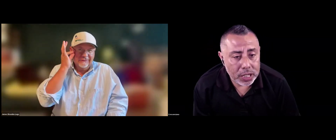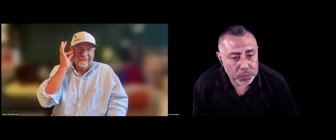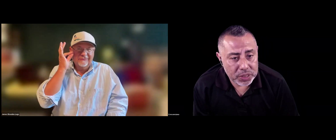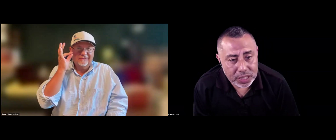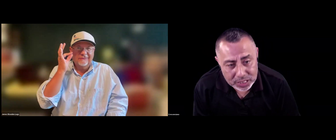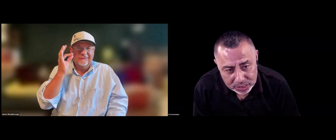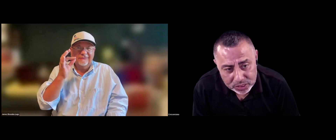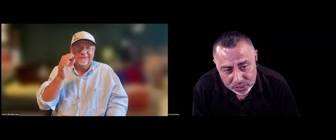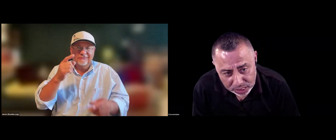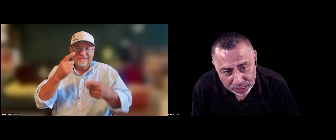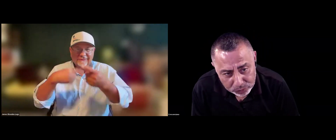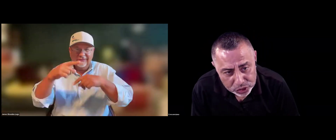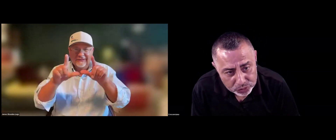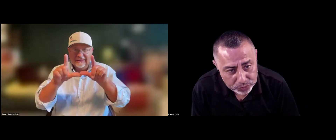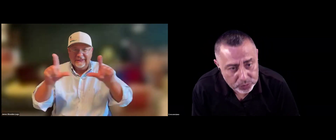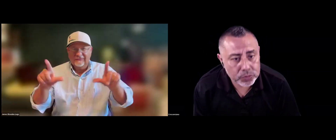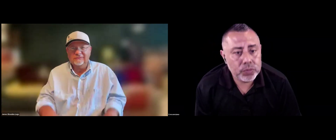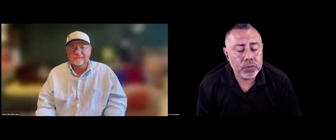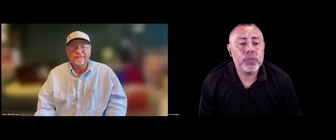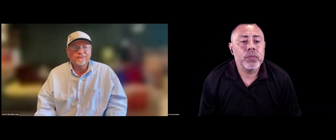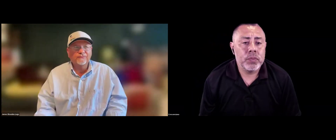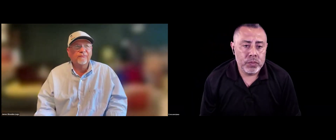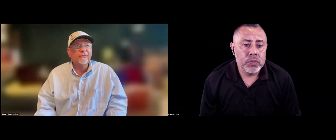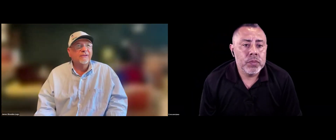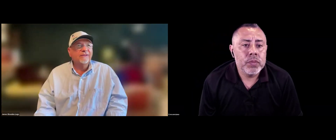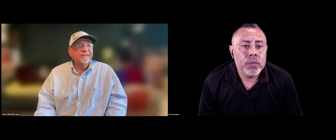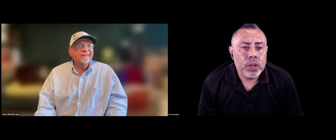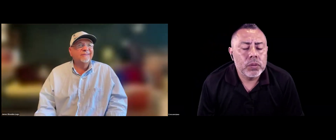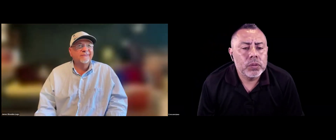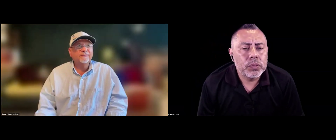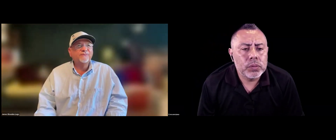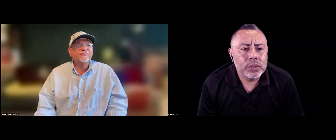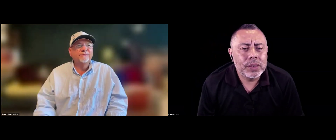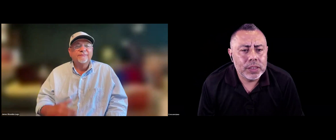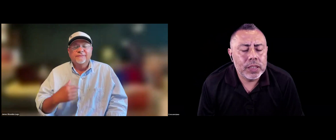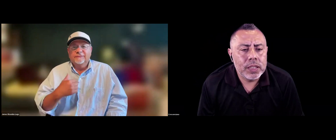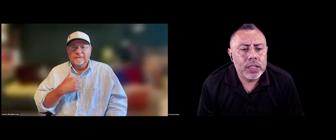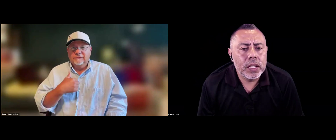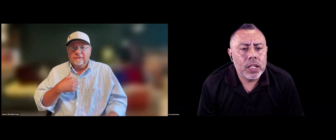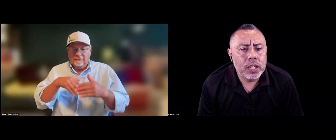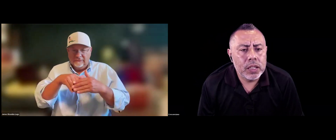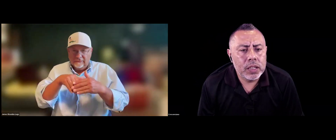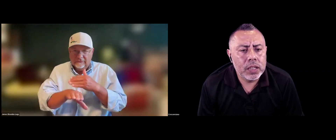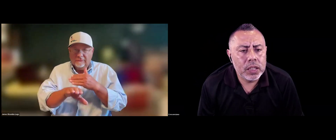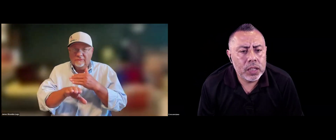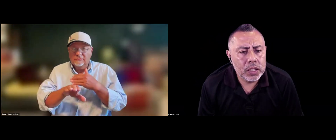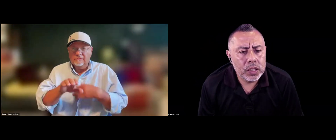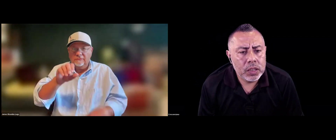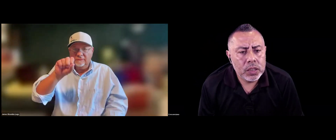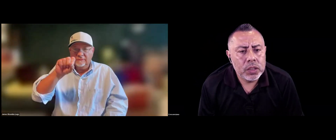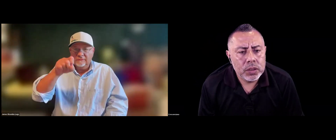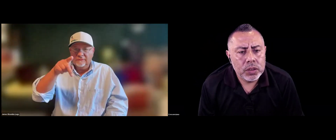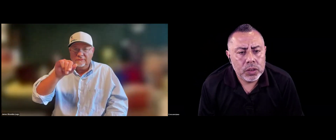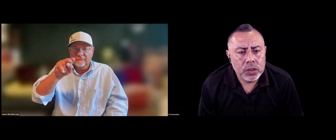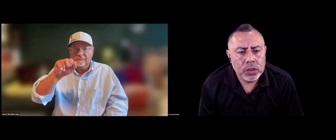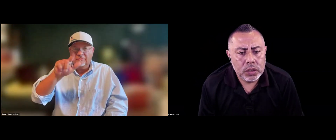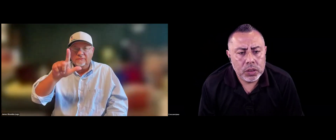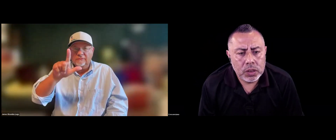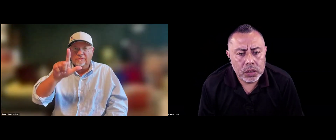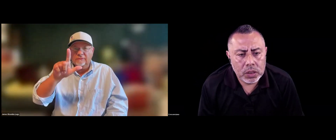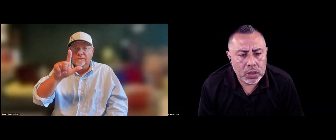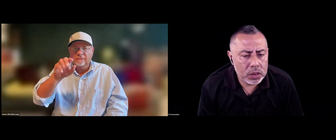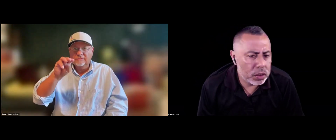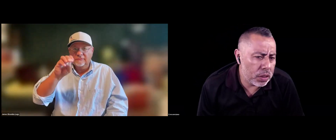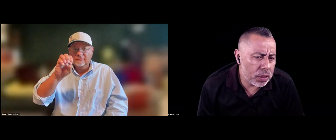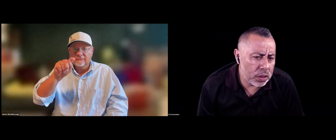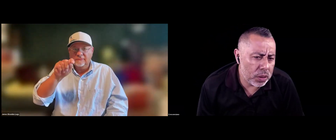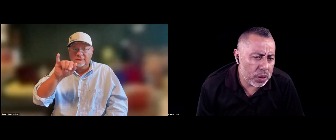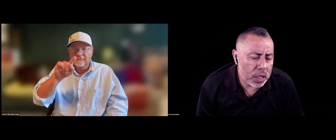I speak Indian sign language.